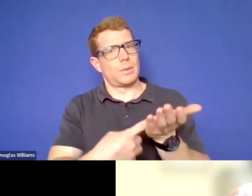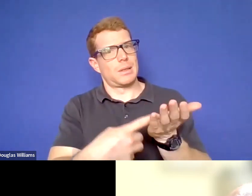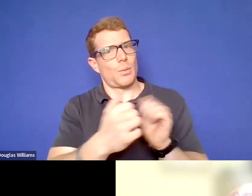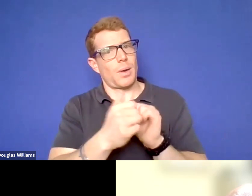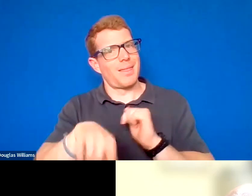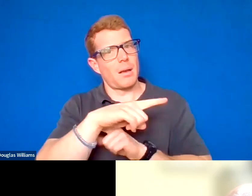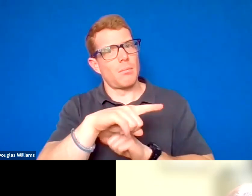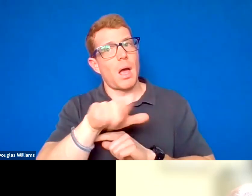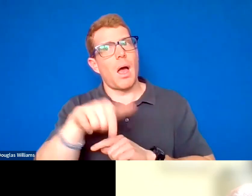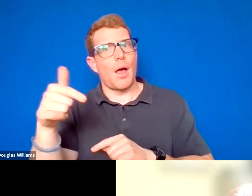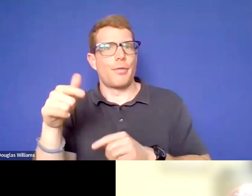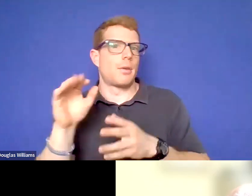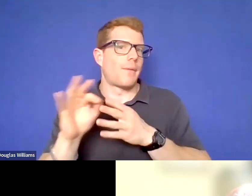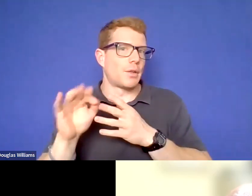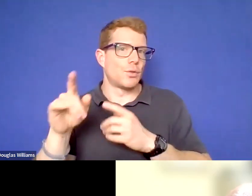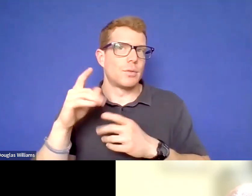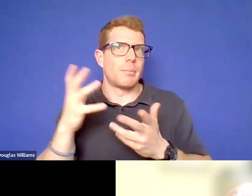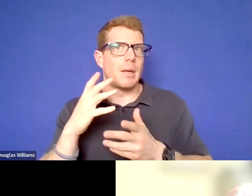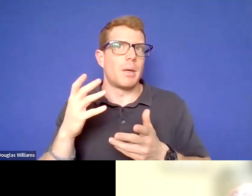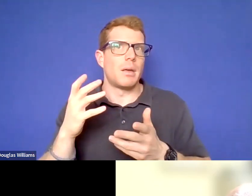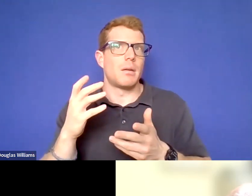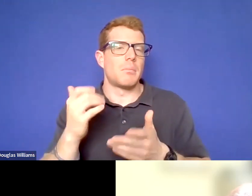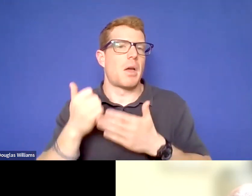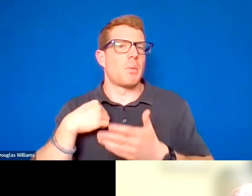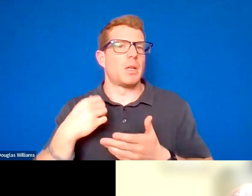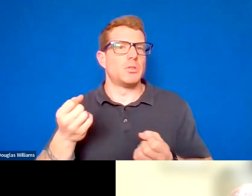Of the factors that might give us a clear answer today.